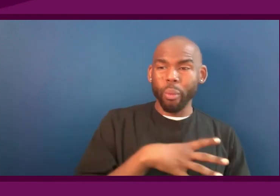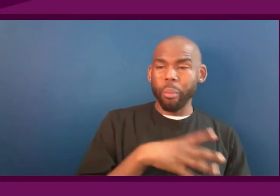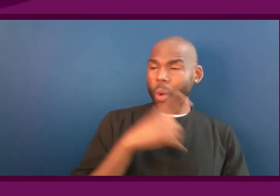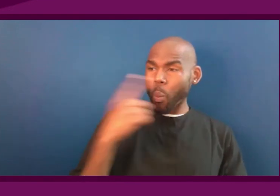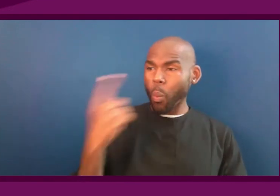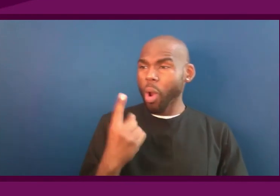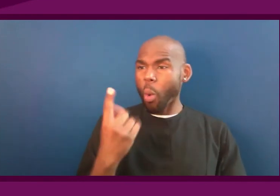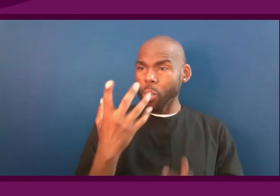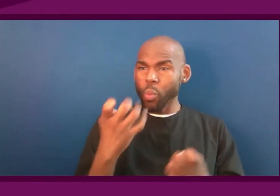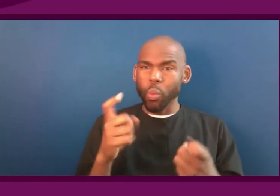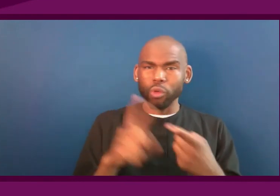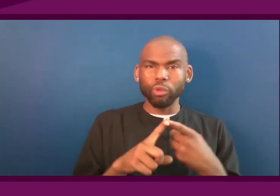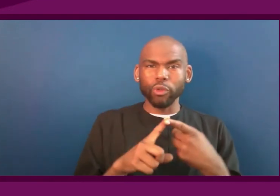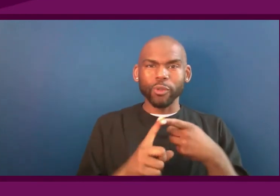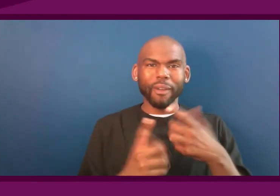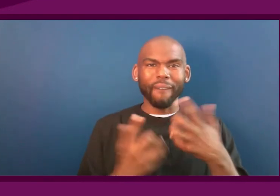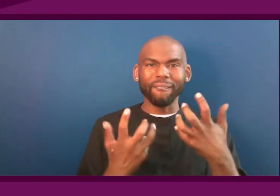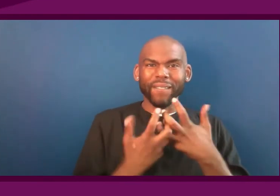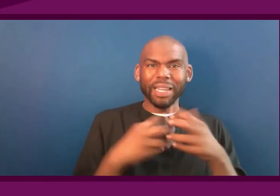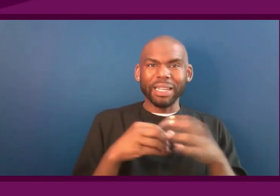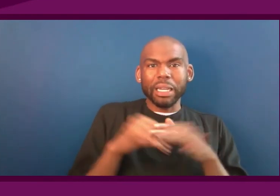Debra Ruh: And once again, it's human beings telling to other